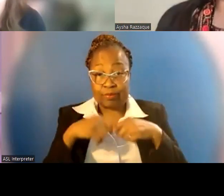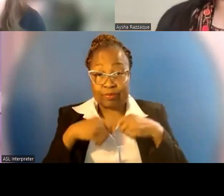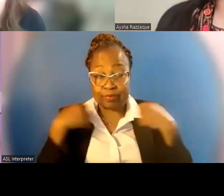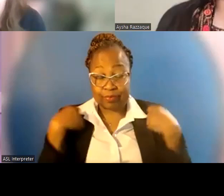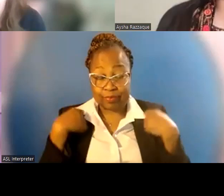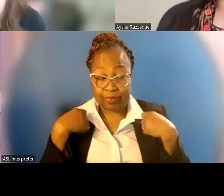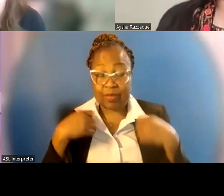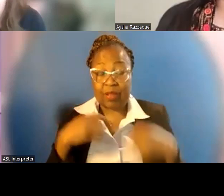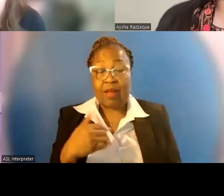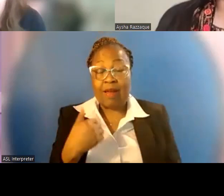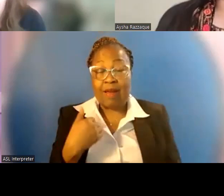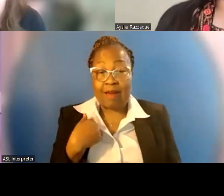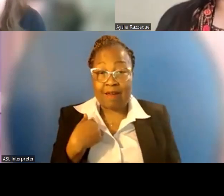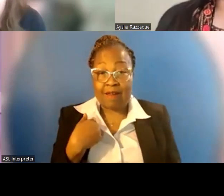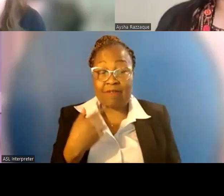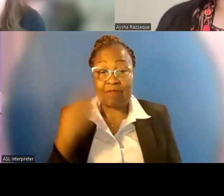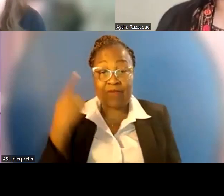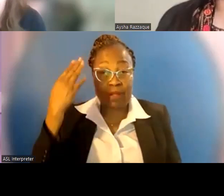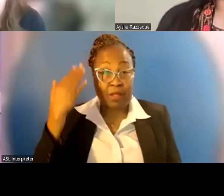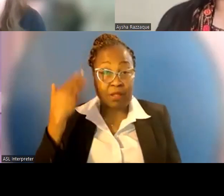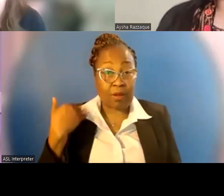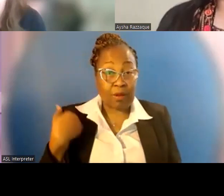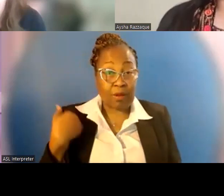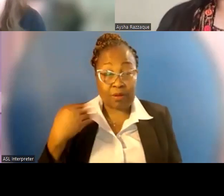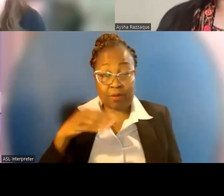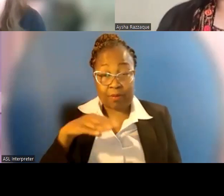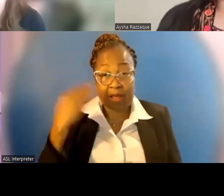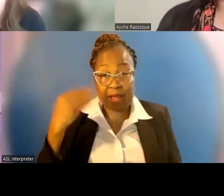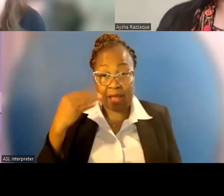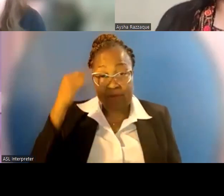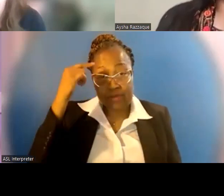I have long black hair parted sort of to the side,